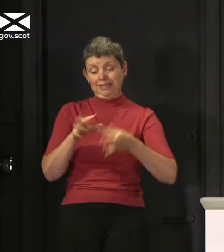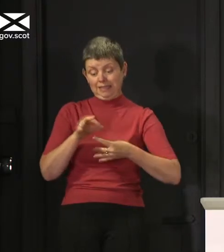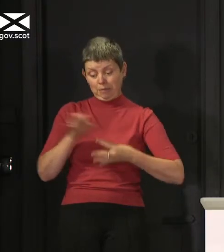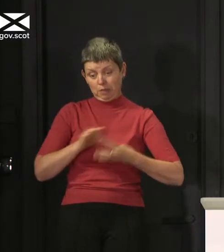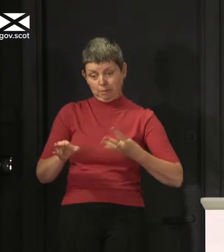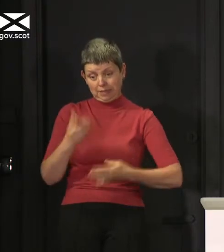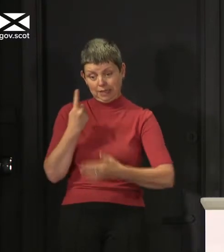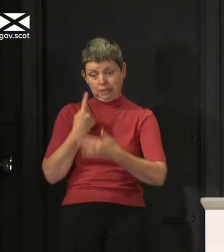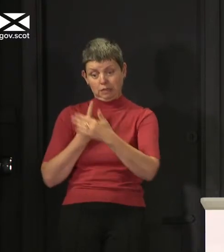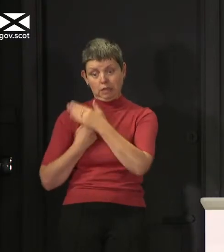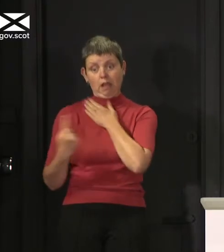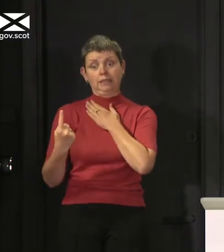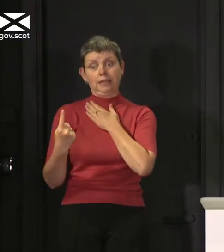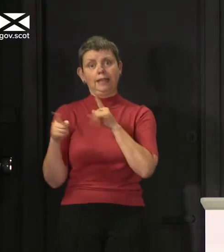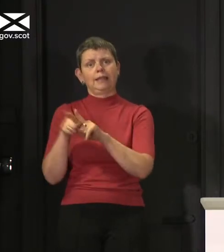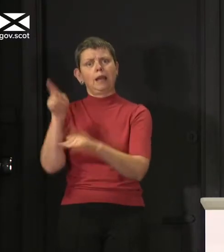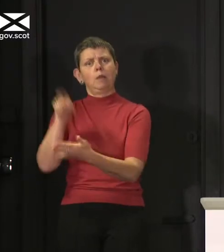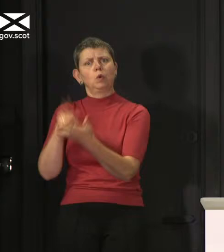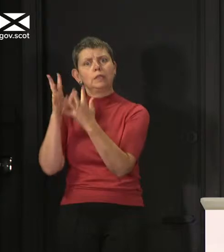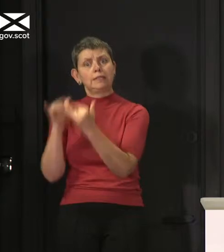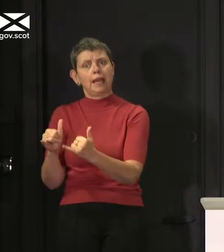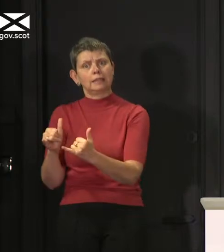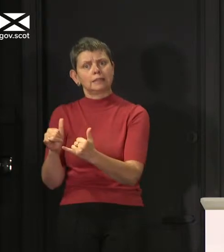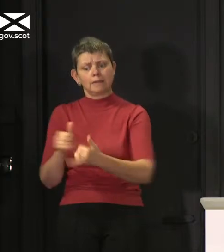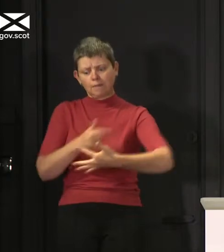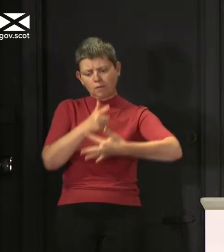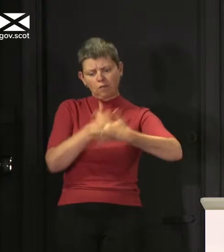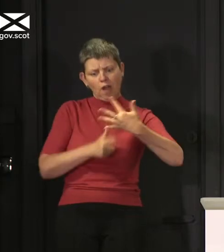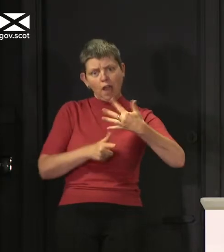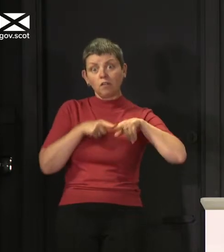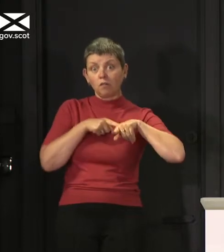with these five measures, then we will keep ourselves safe, we will protect others and